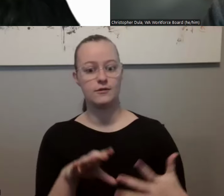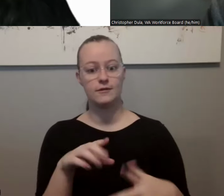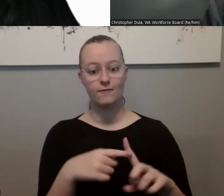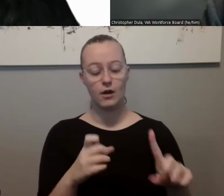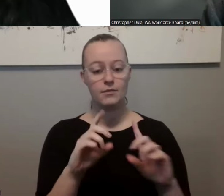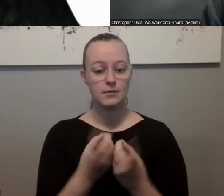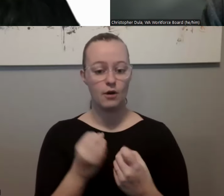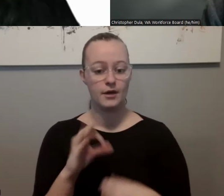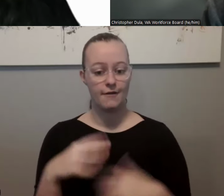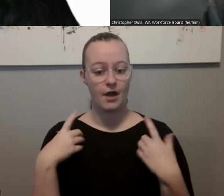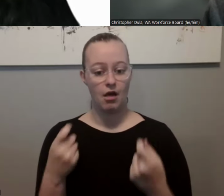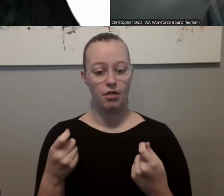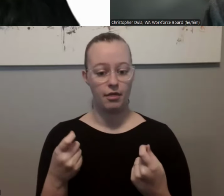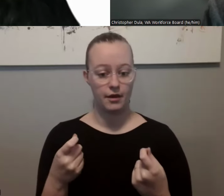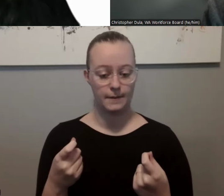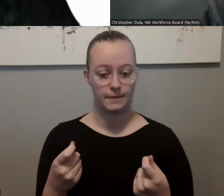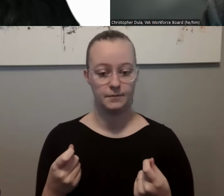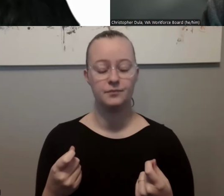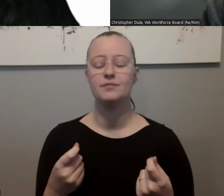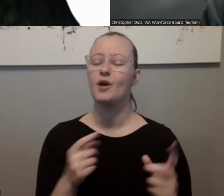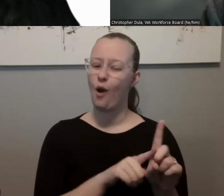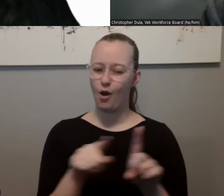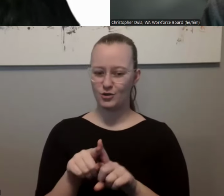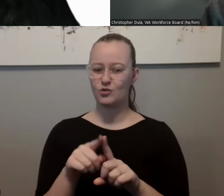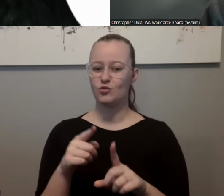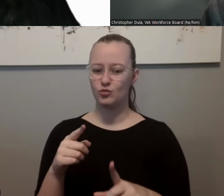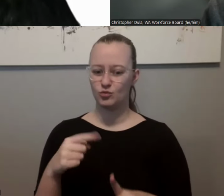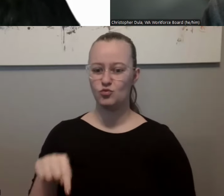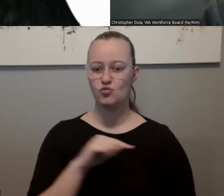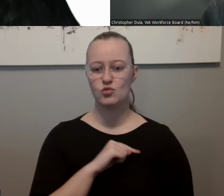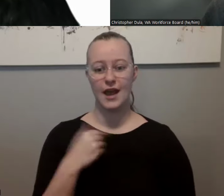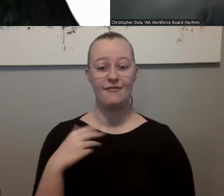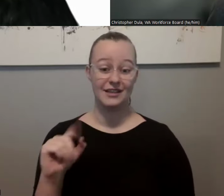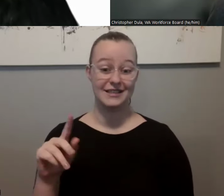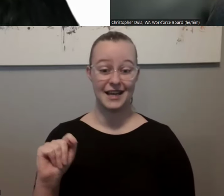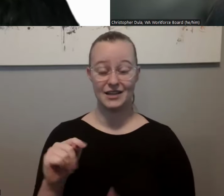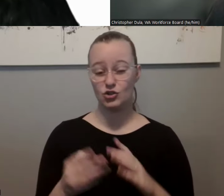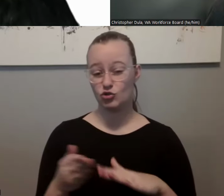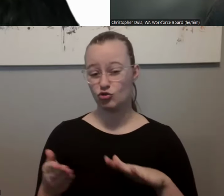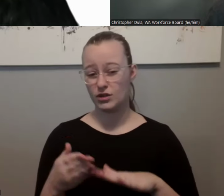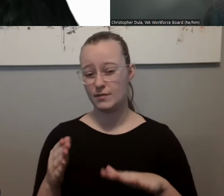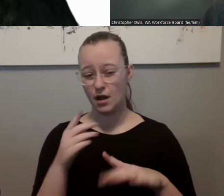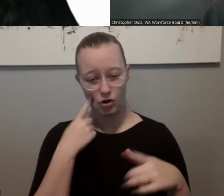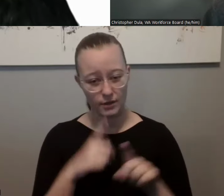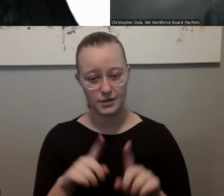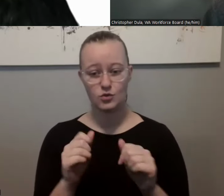so we do get counts. But we have also been able to we have data sharing agreements with a different state